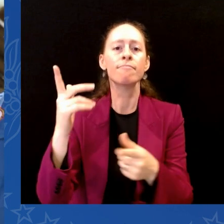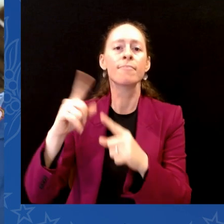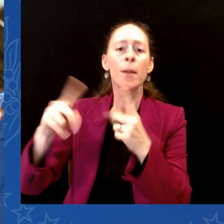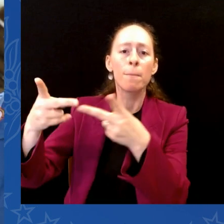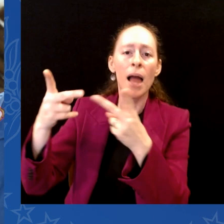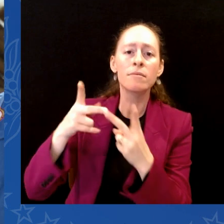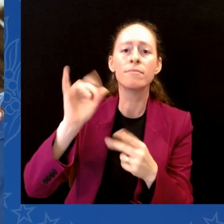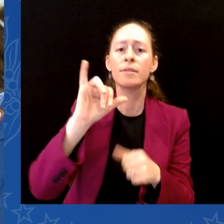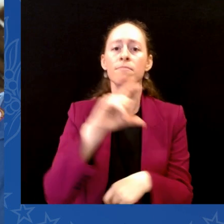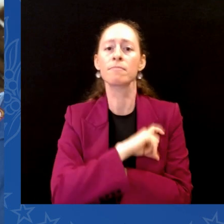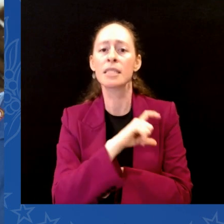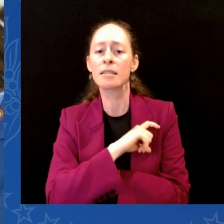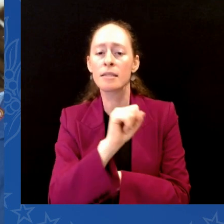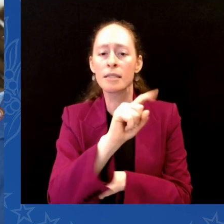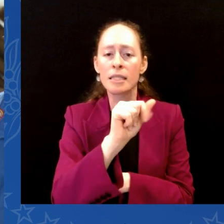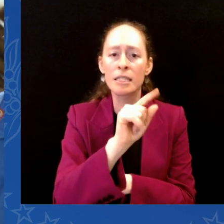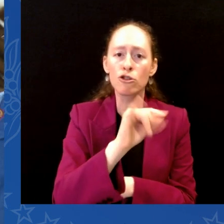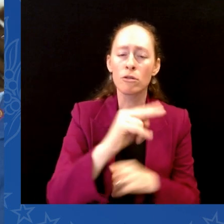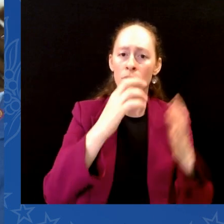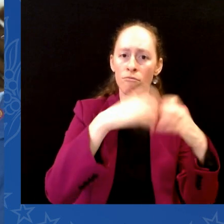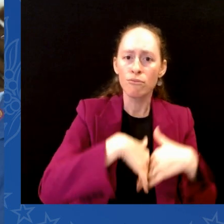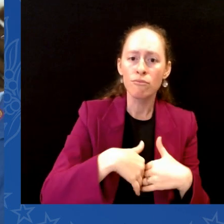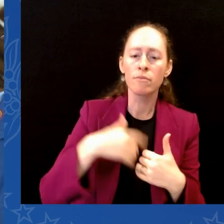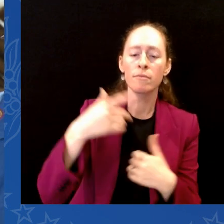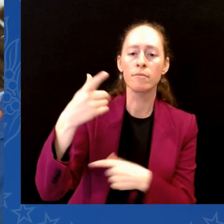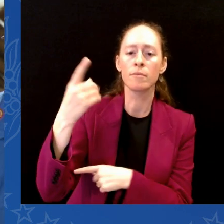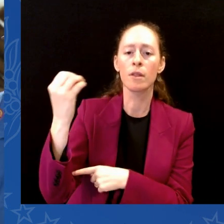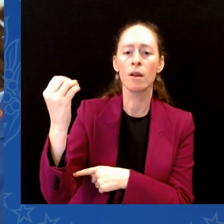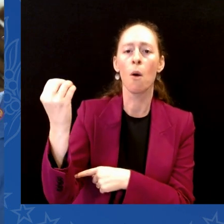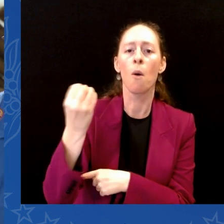well, excuse me -- Oregon, Washington State, Idaho,